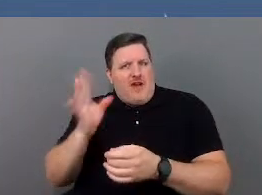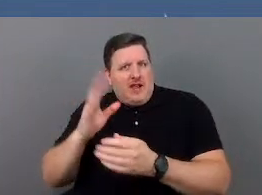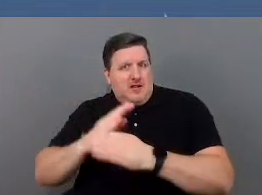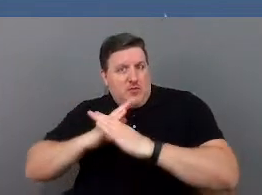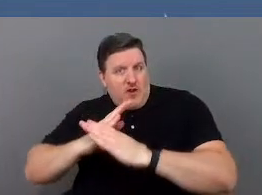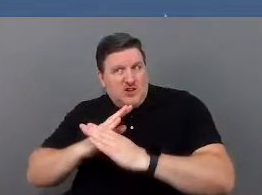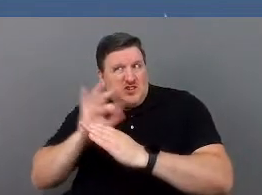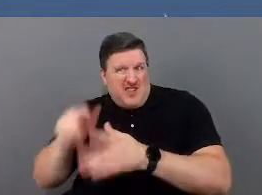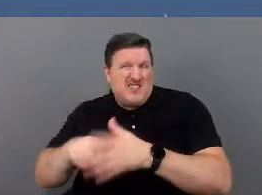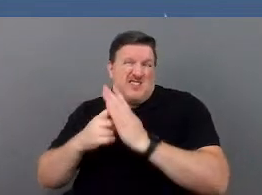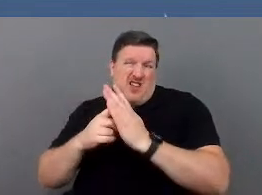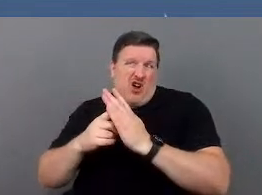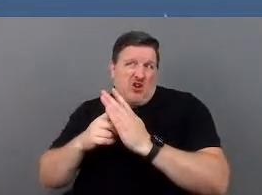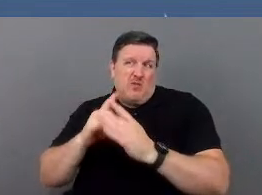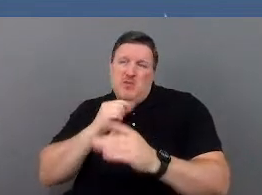THE OFFICE OF VIOLENCE PREEFNG, IT'S A START BUT NOT ENOUGH.